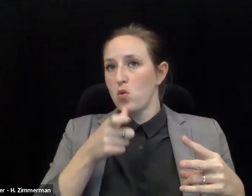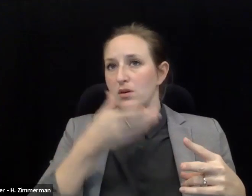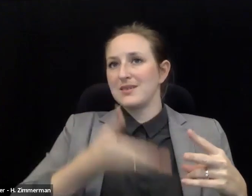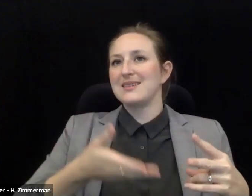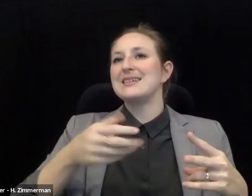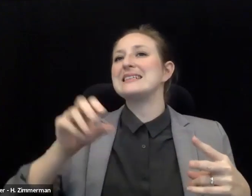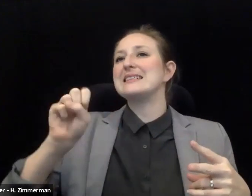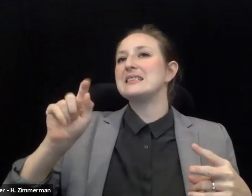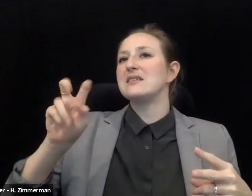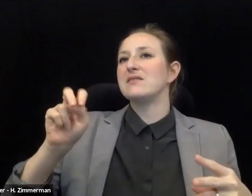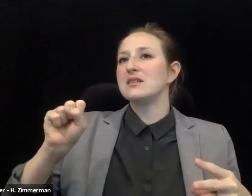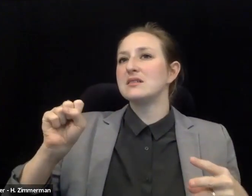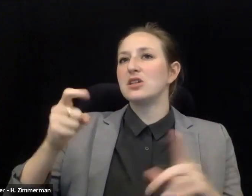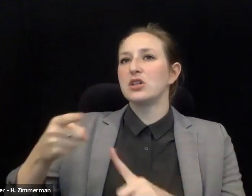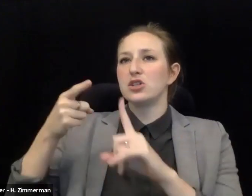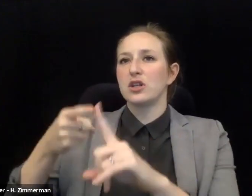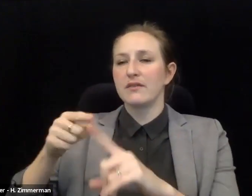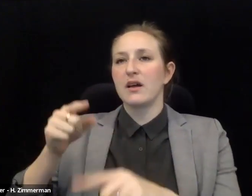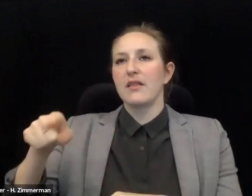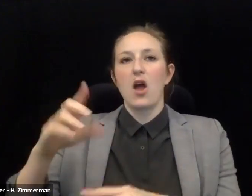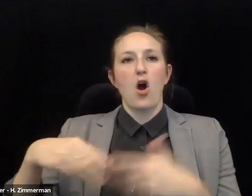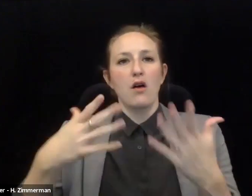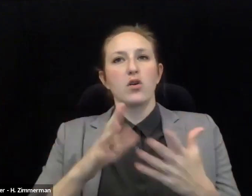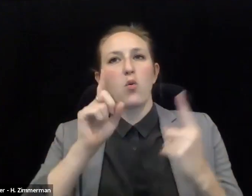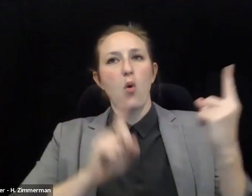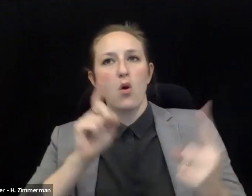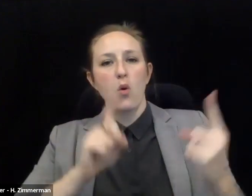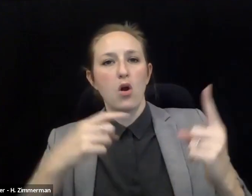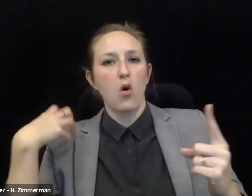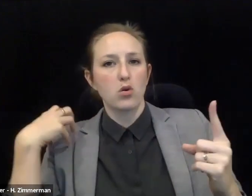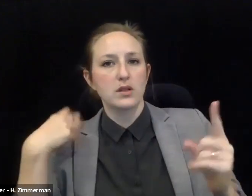on one coaching sessions this year which our team, especially our leadership team.